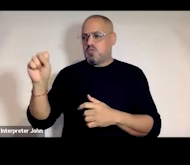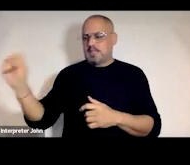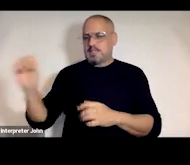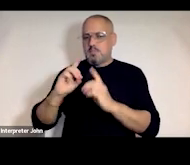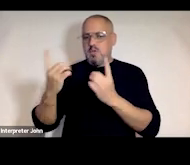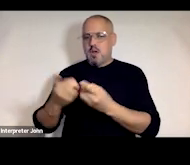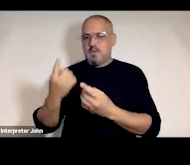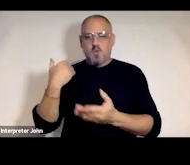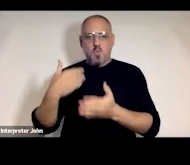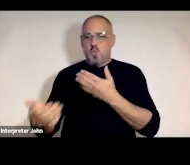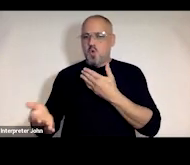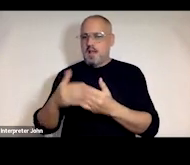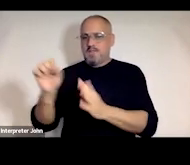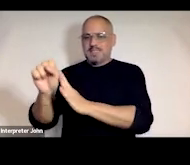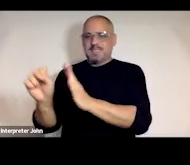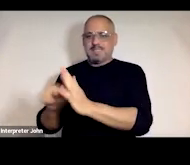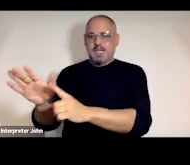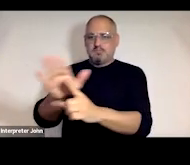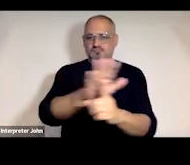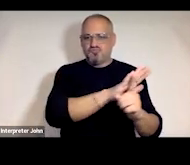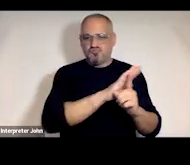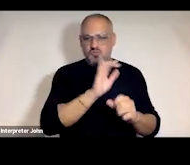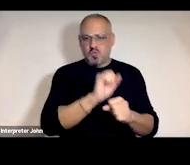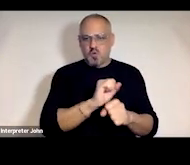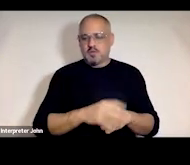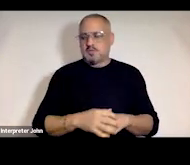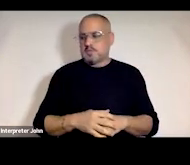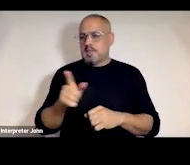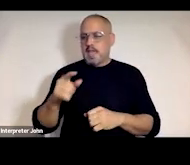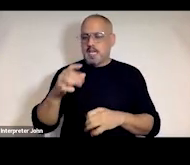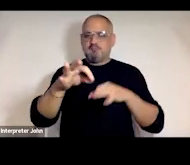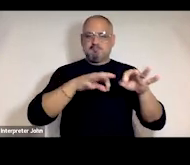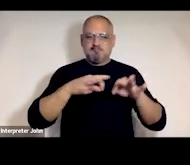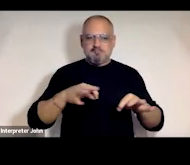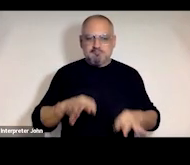for whatever state that you are in, and they can walk you through getting registered